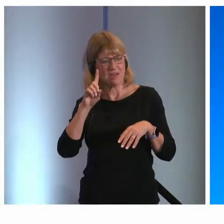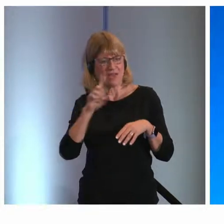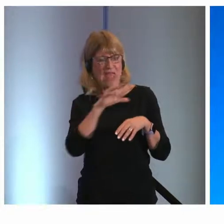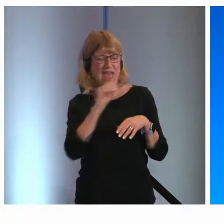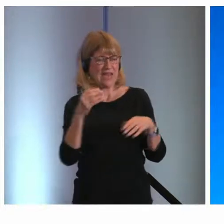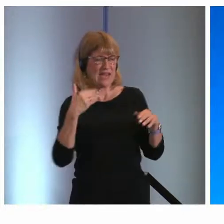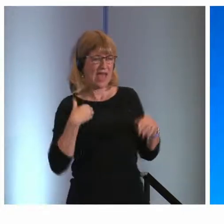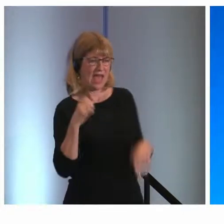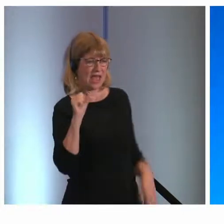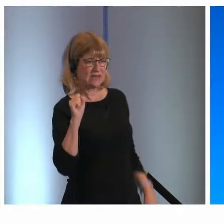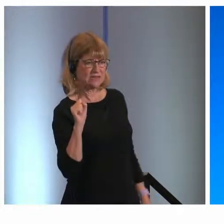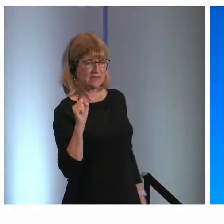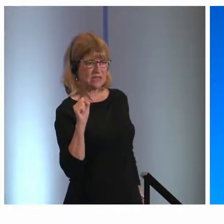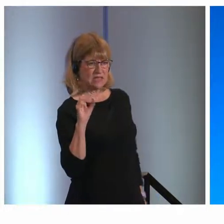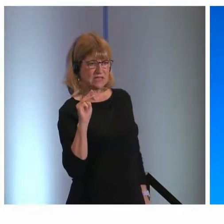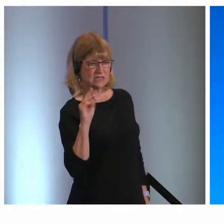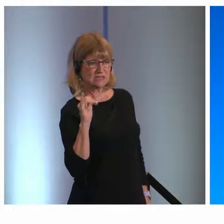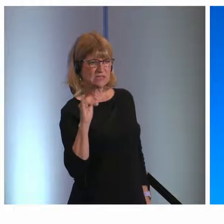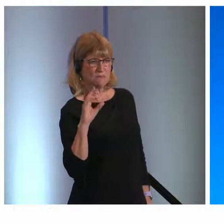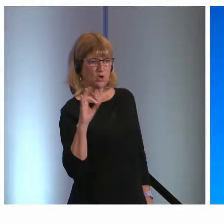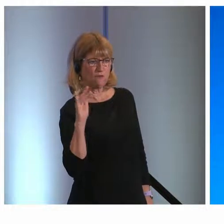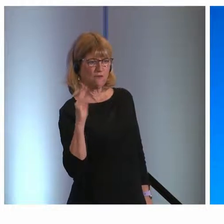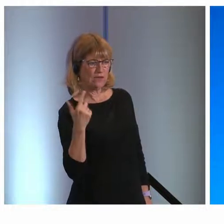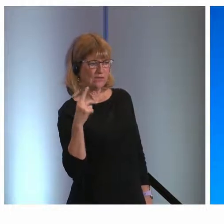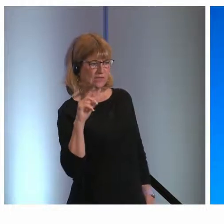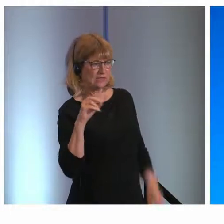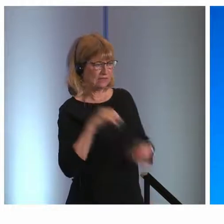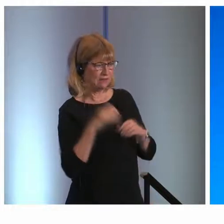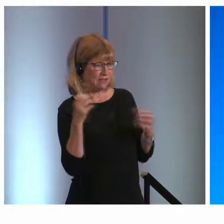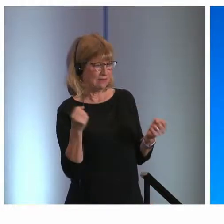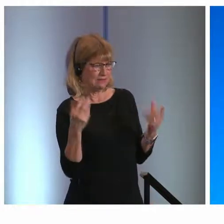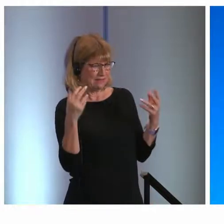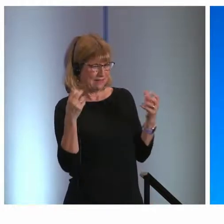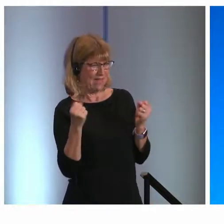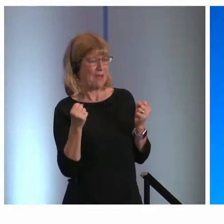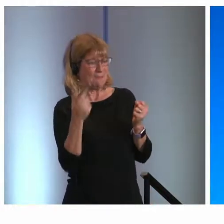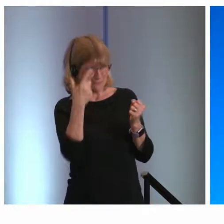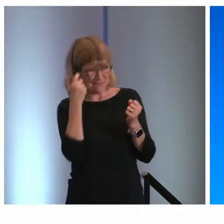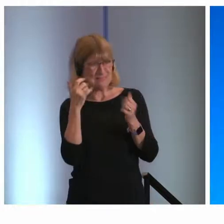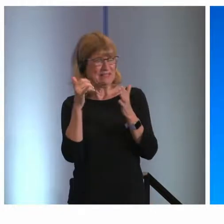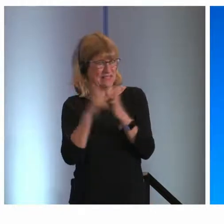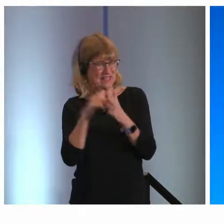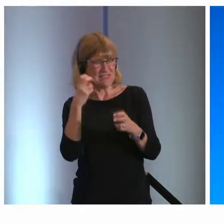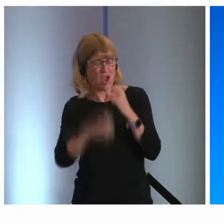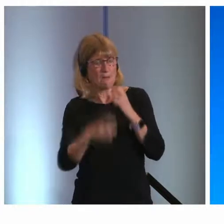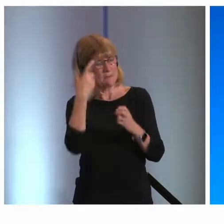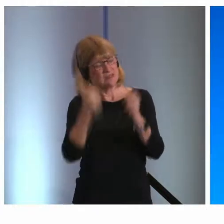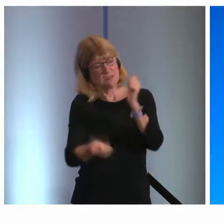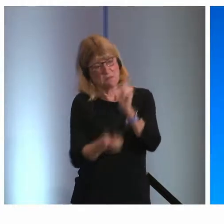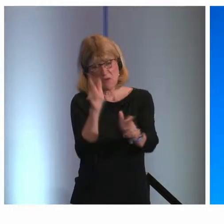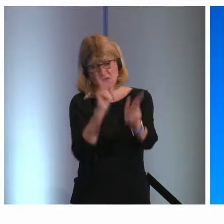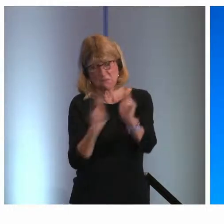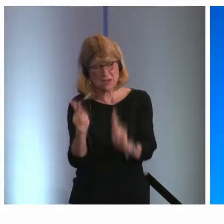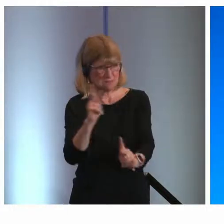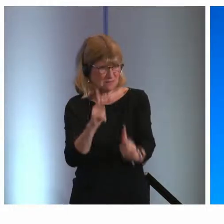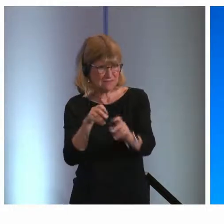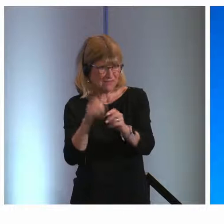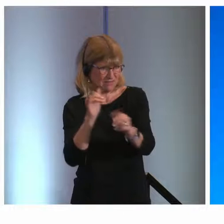audience, "Facts of Life" and, of course, Danny was Seinfeld